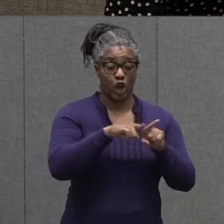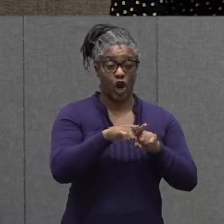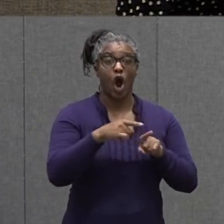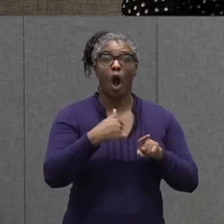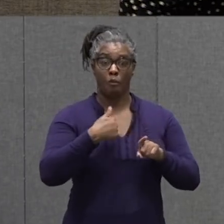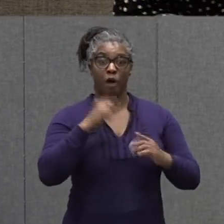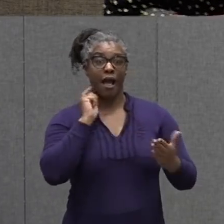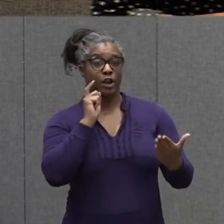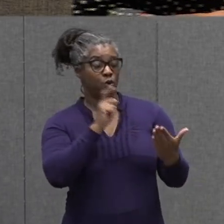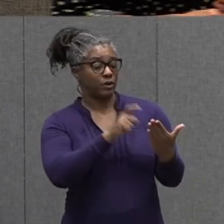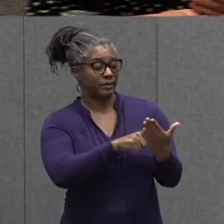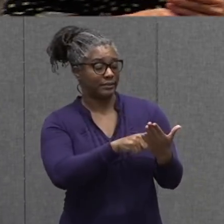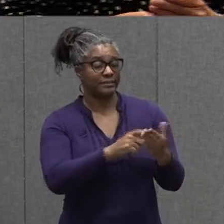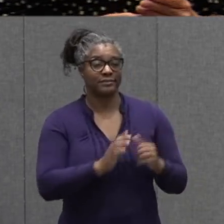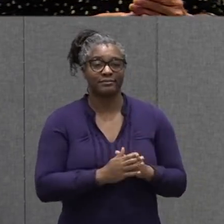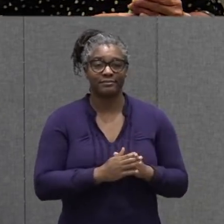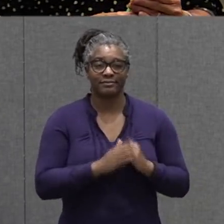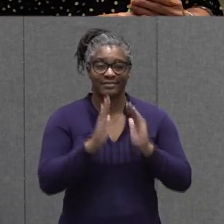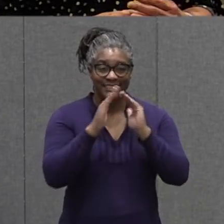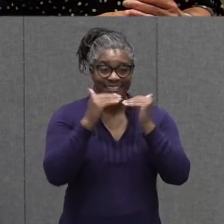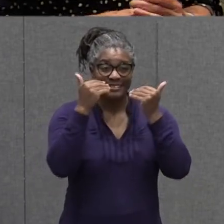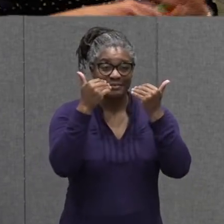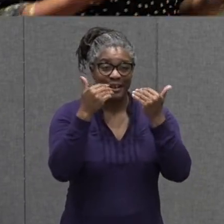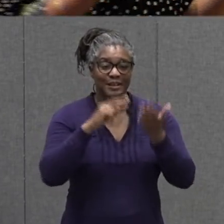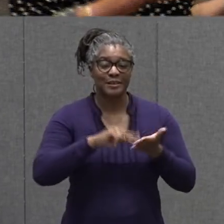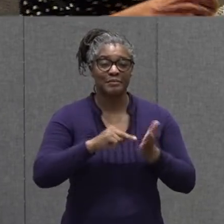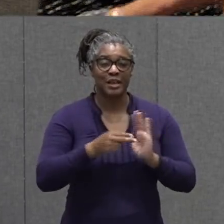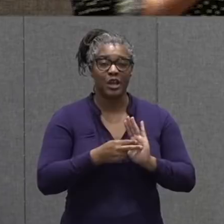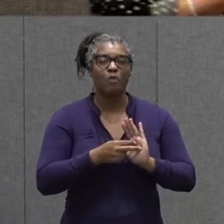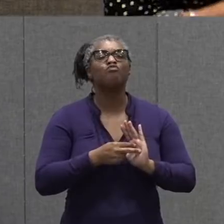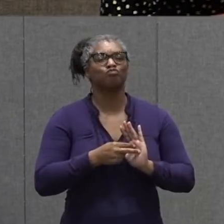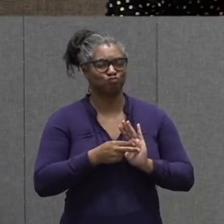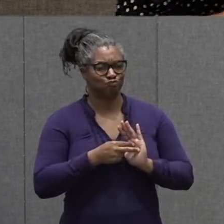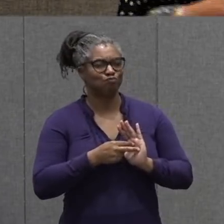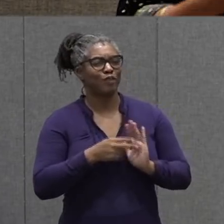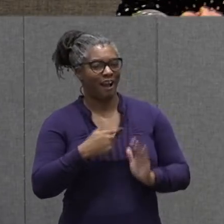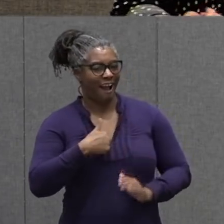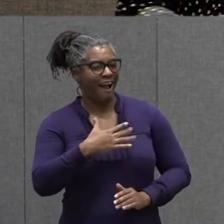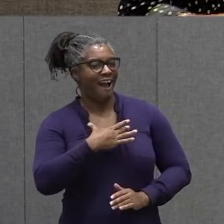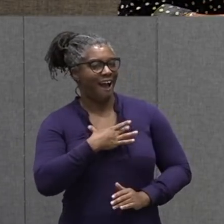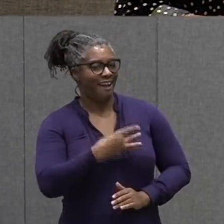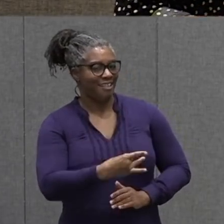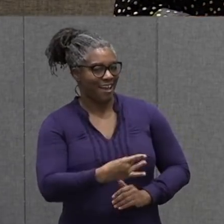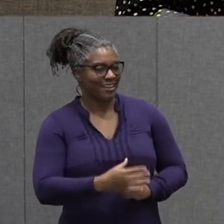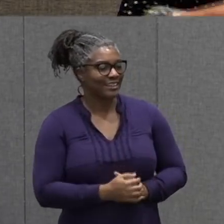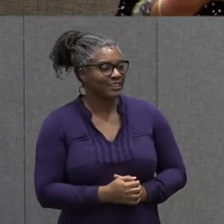And then a smiley face for I like this. So things in that reading that might jump out at you